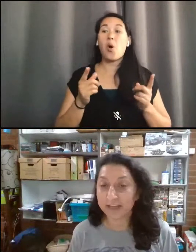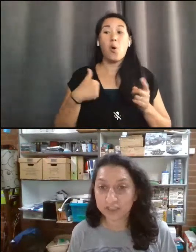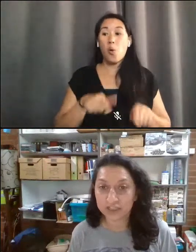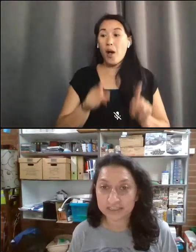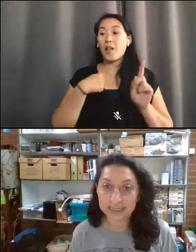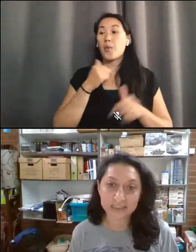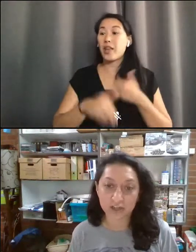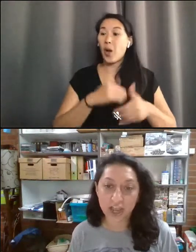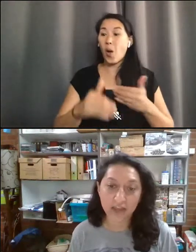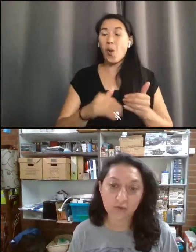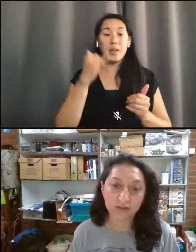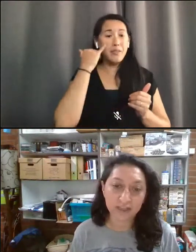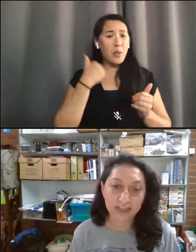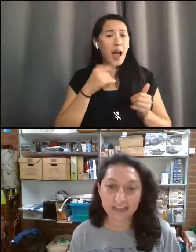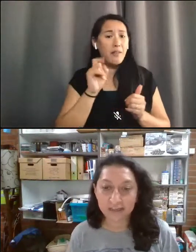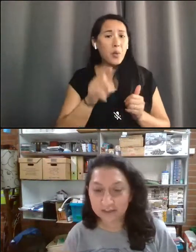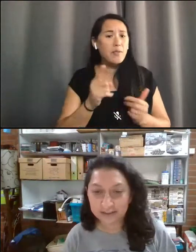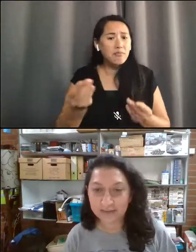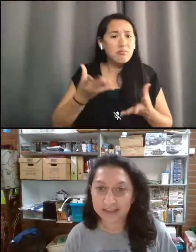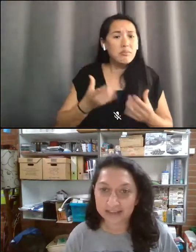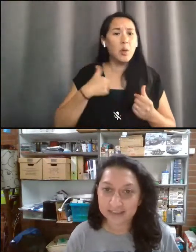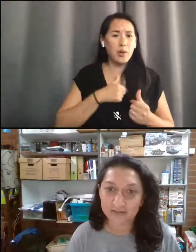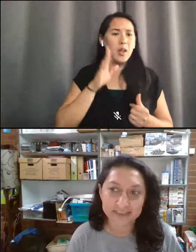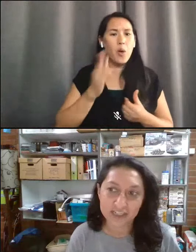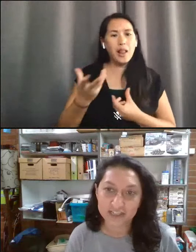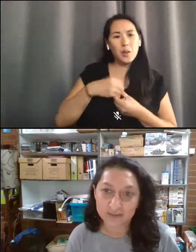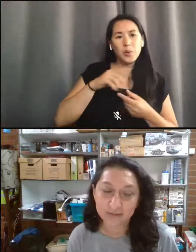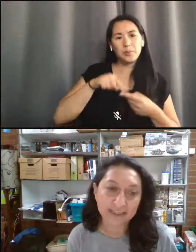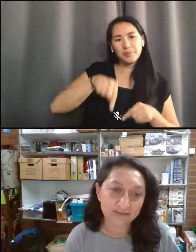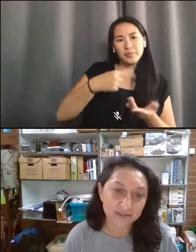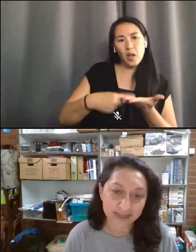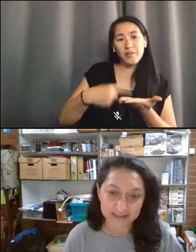questions let us know and we'll include them in this conversation as well we'd love to make this